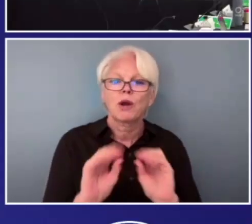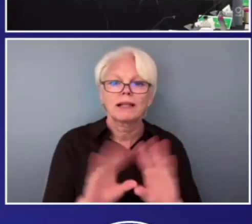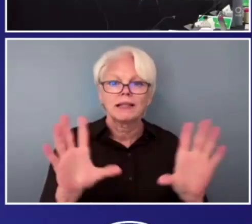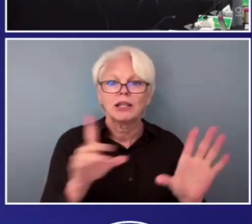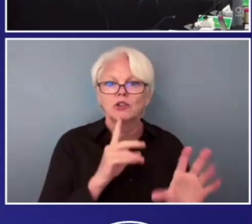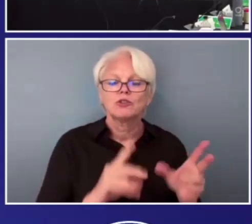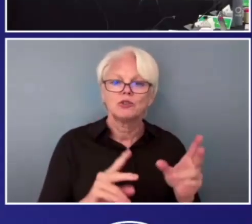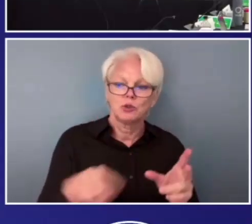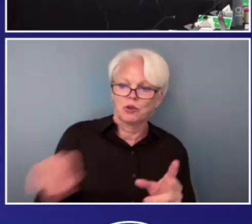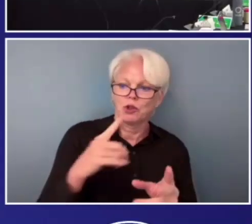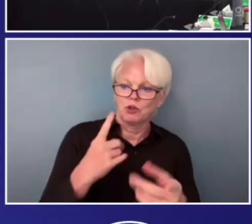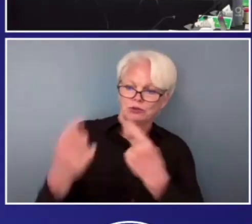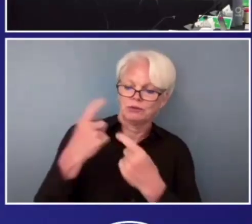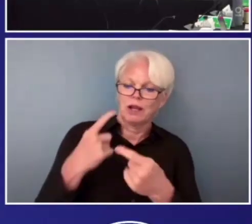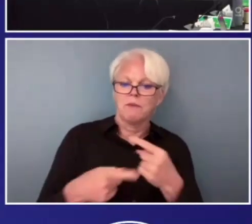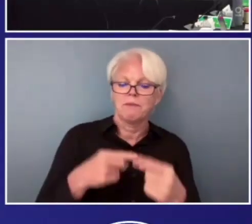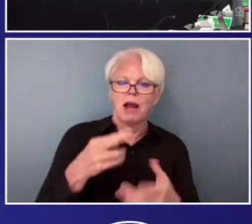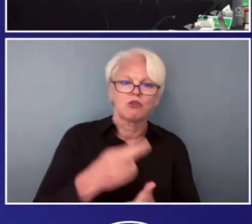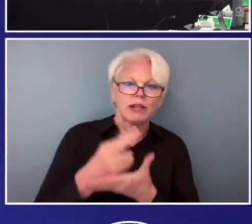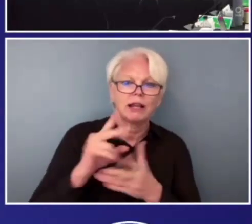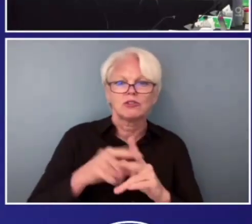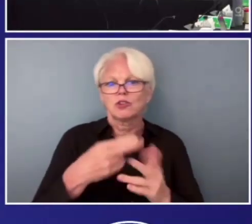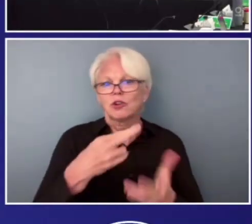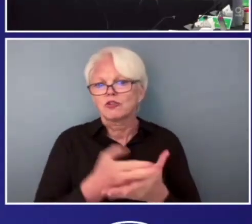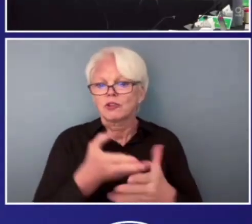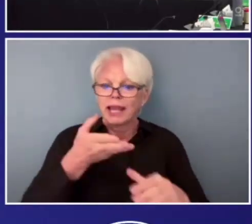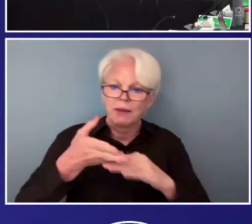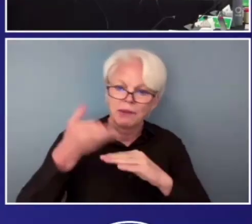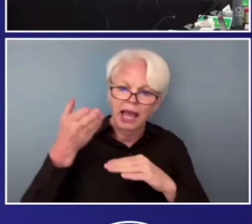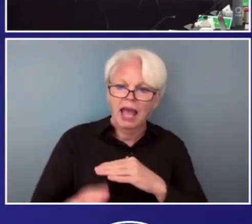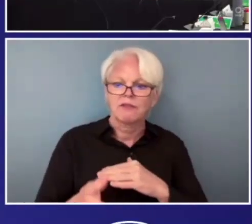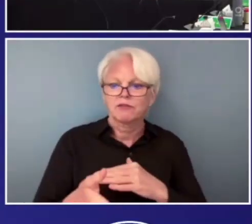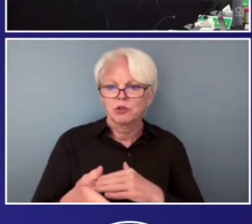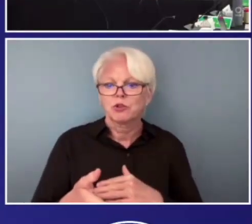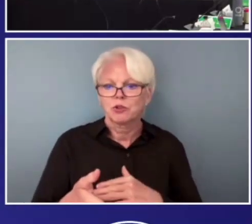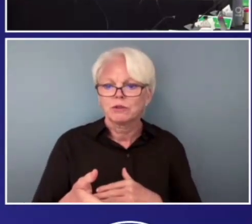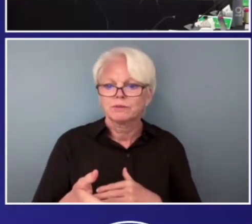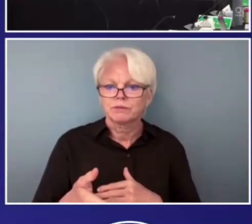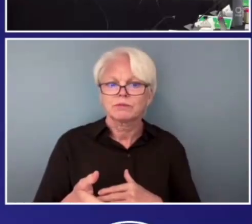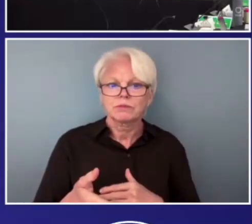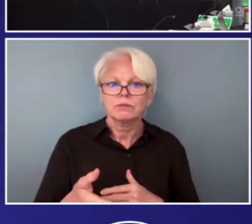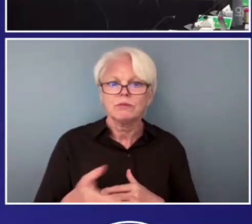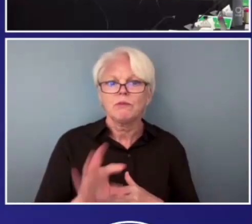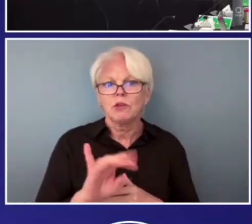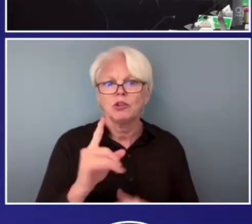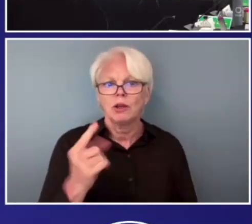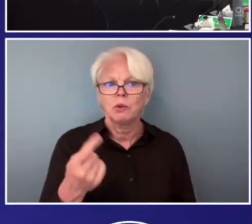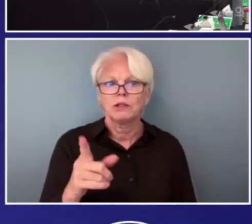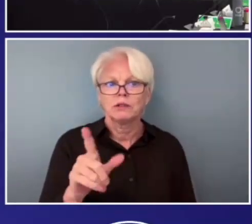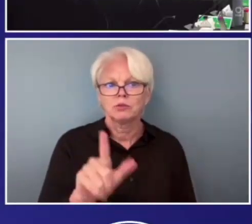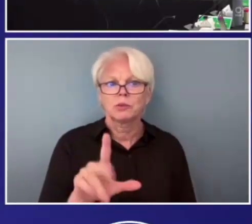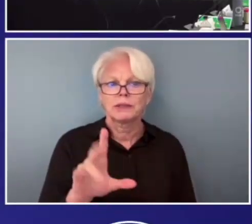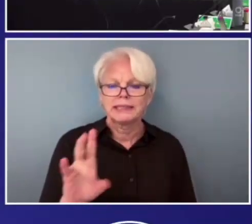you know, the rehab and starting that rehab after, you know, July 1, '27, when it's effective.